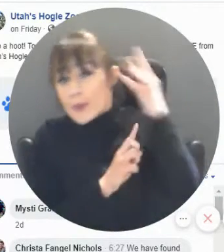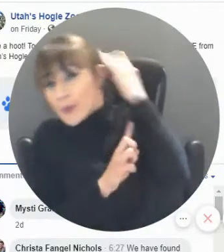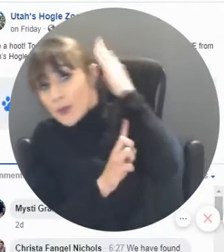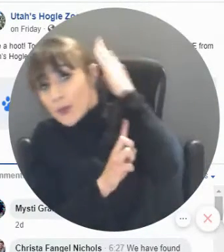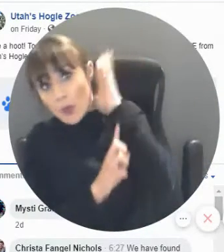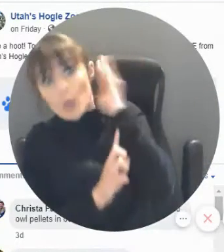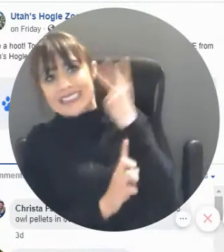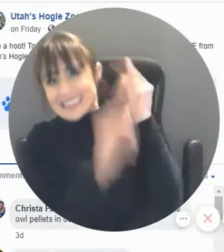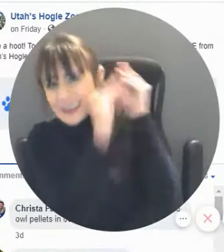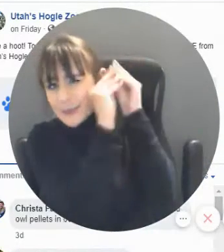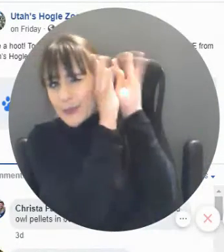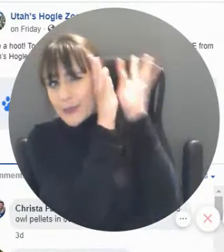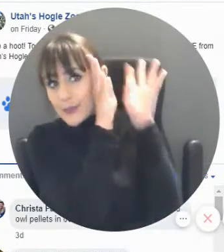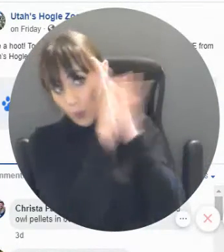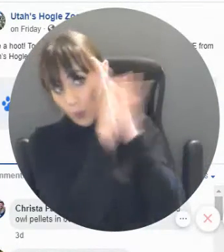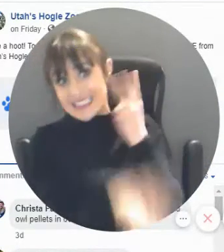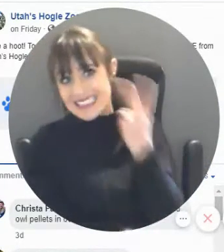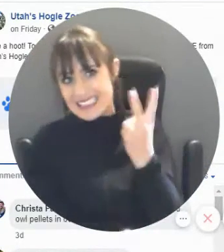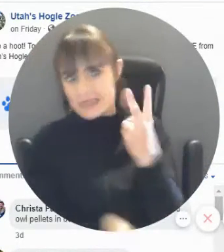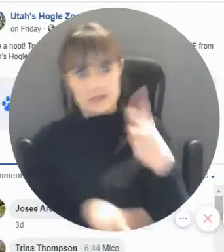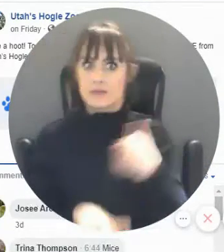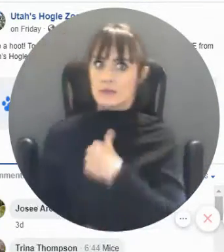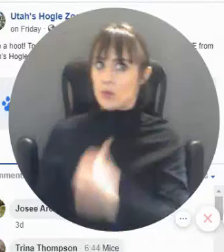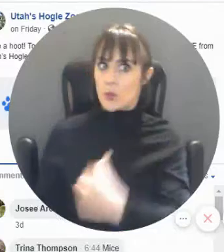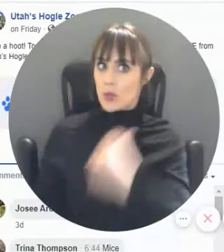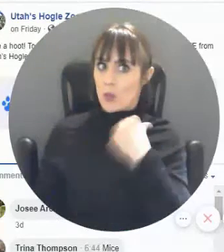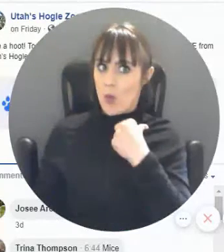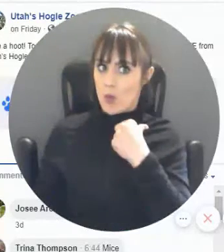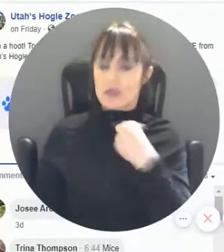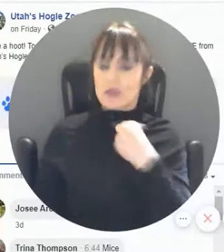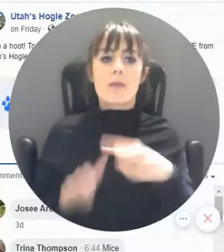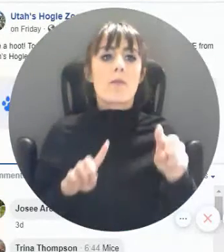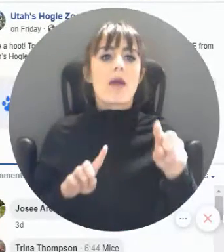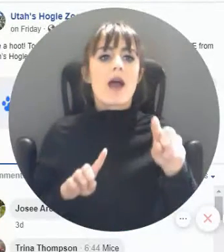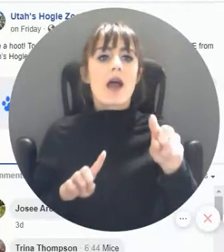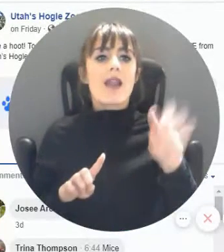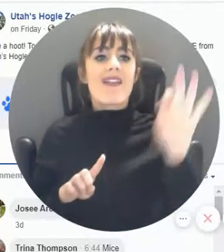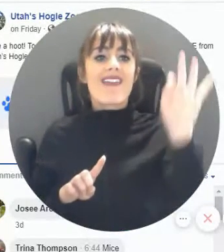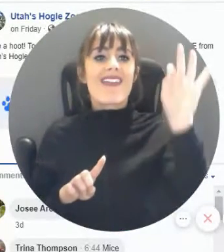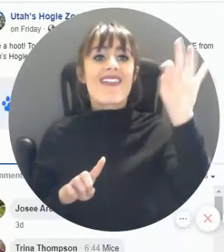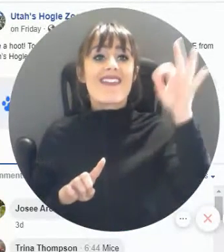They don't have an ear like humans do. Those feather tufts are actually just there for camouflage.